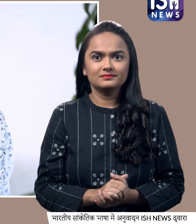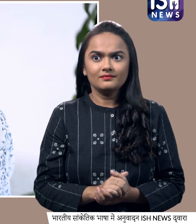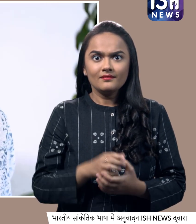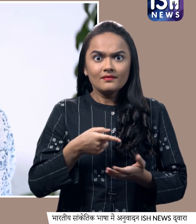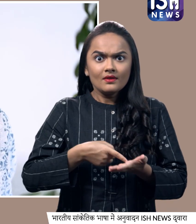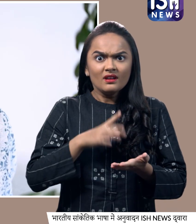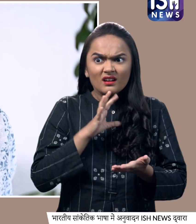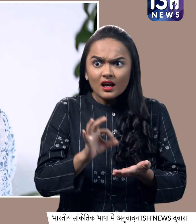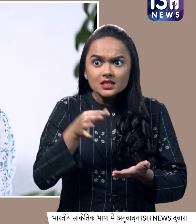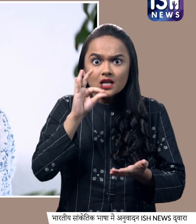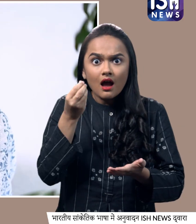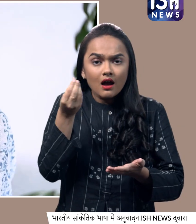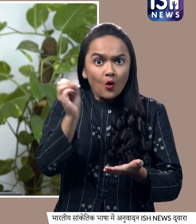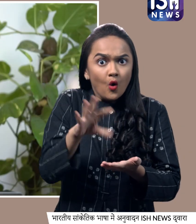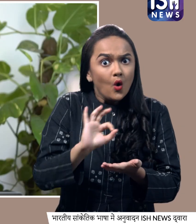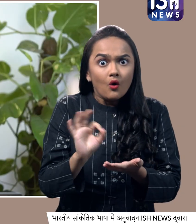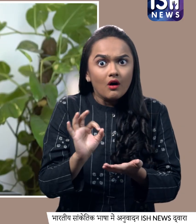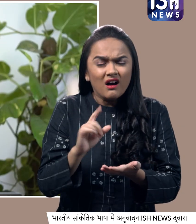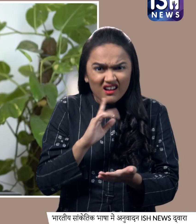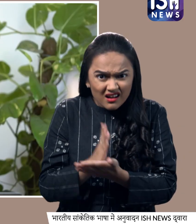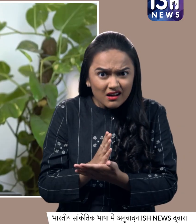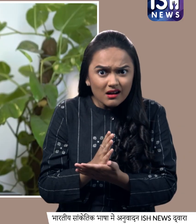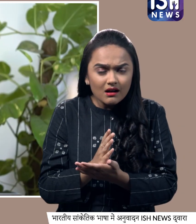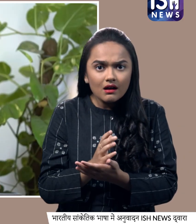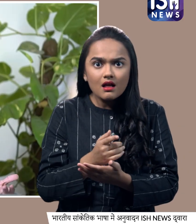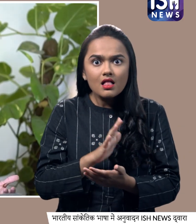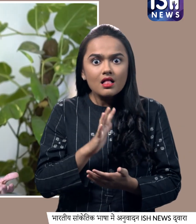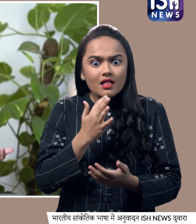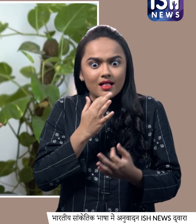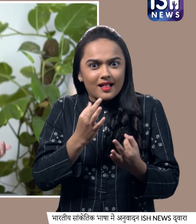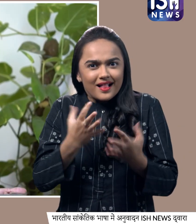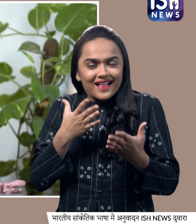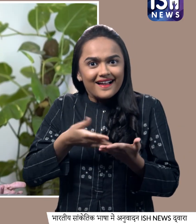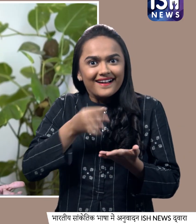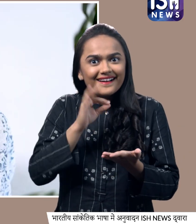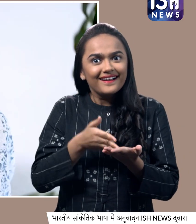Are there really no tea leaves in this? Oh wow! It's so good!